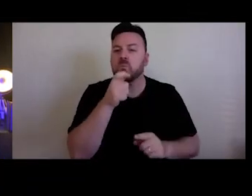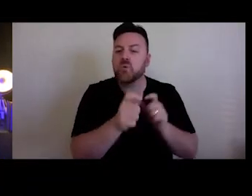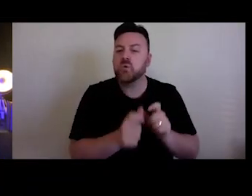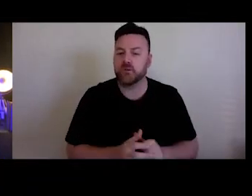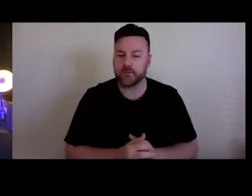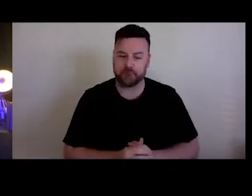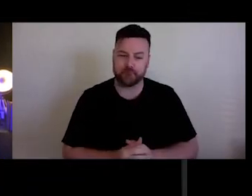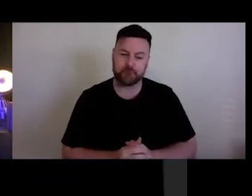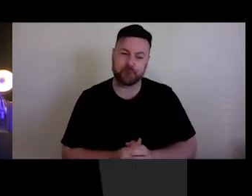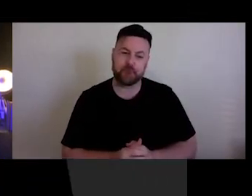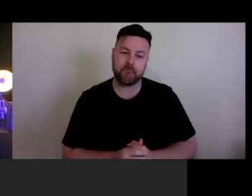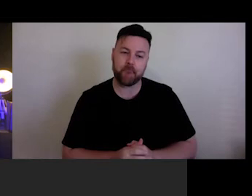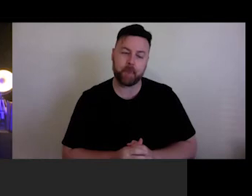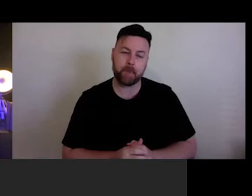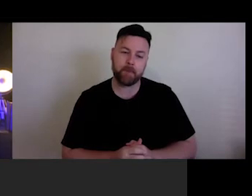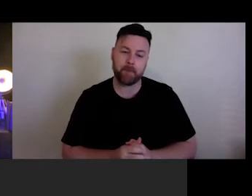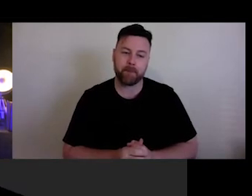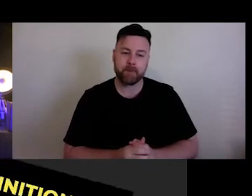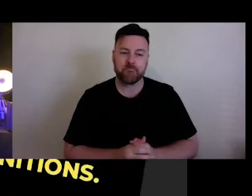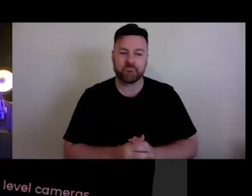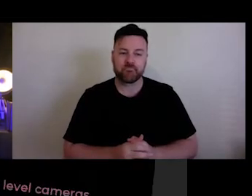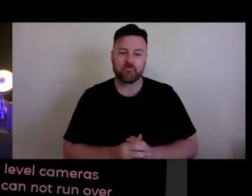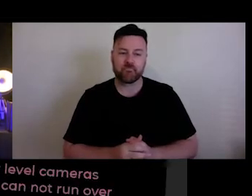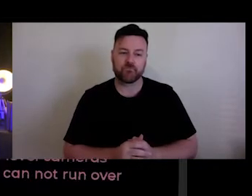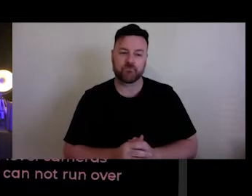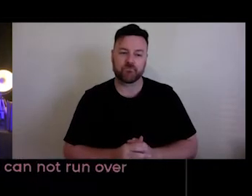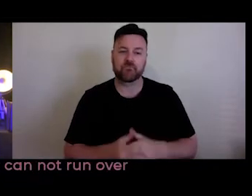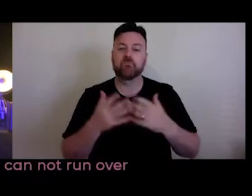online streaming kind of get you up to speed a little bit quicker. You